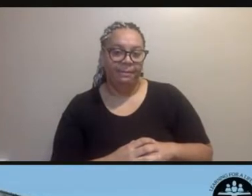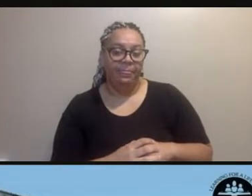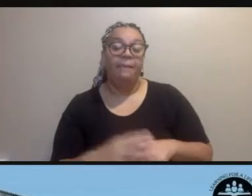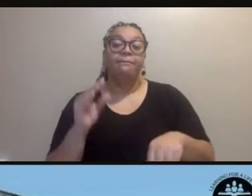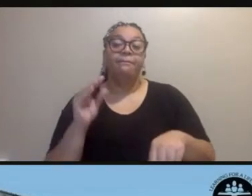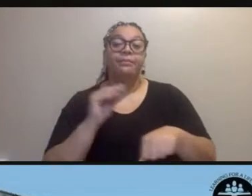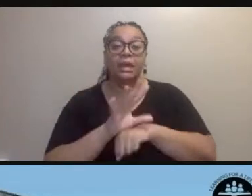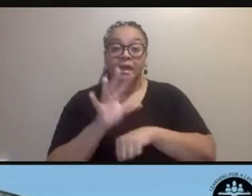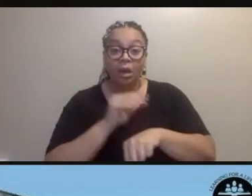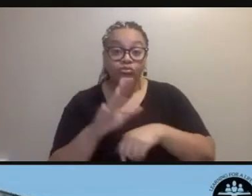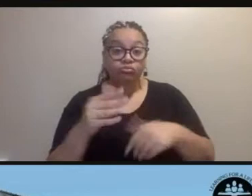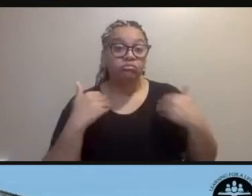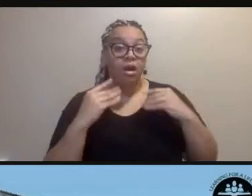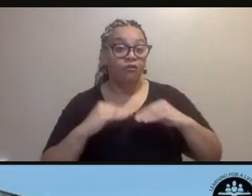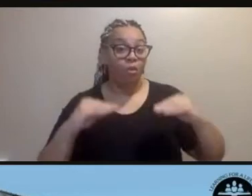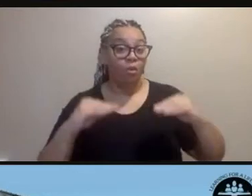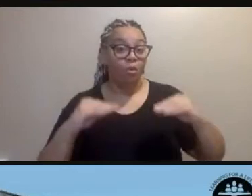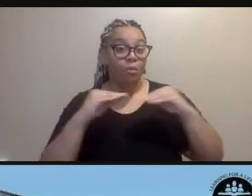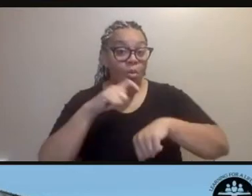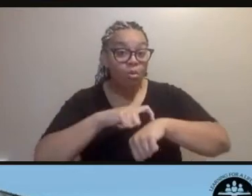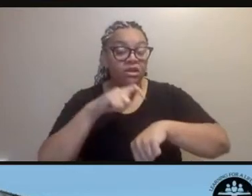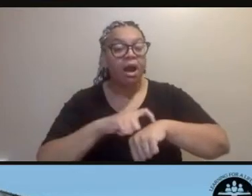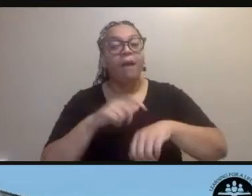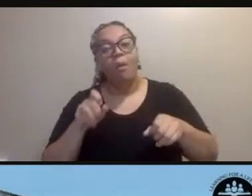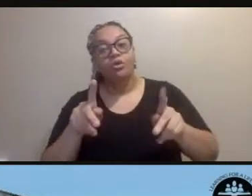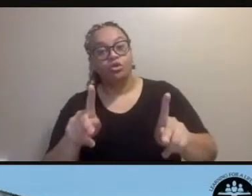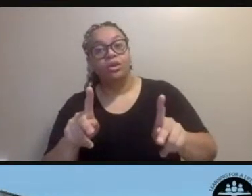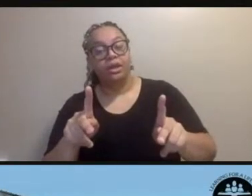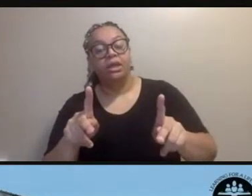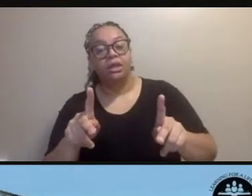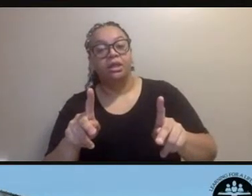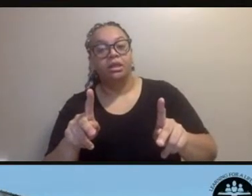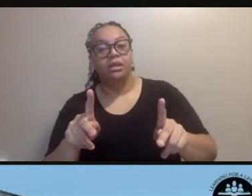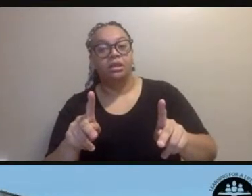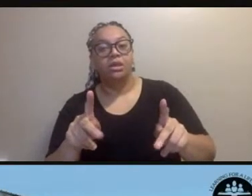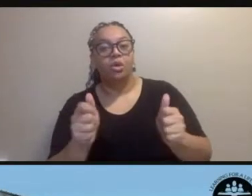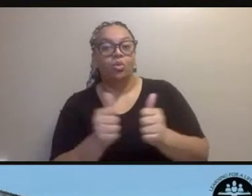I THINK THE OTHER THING THEN